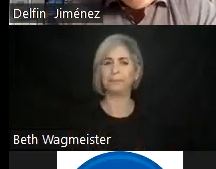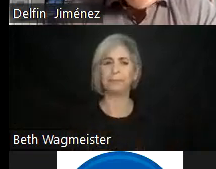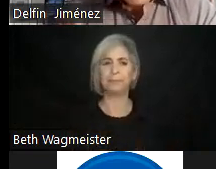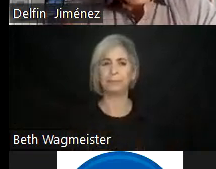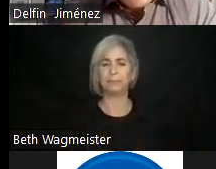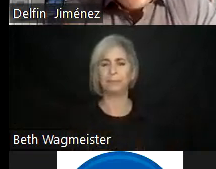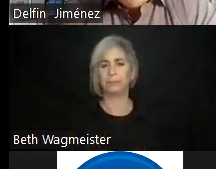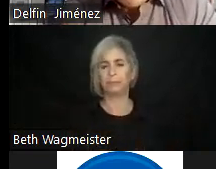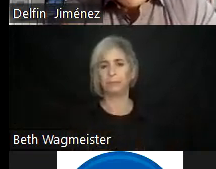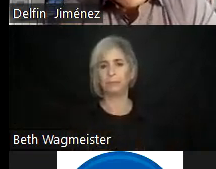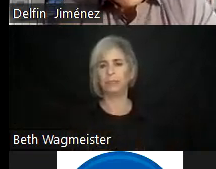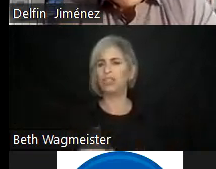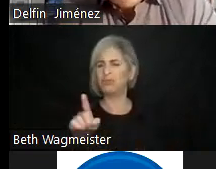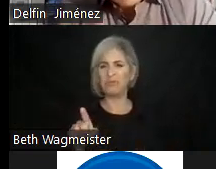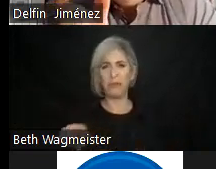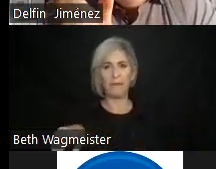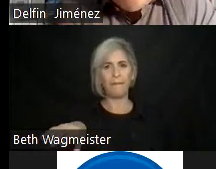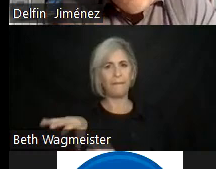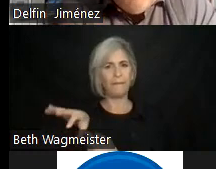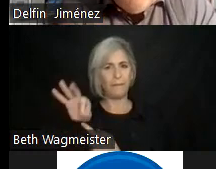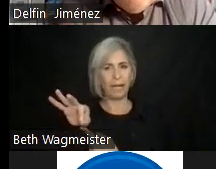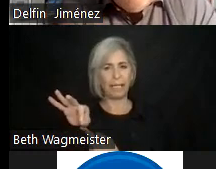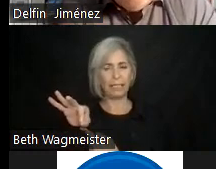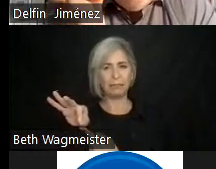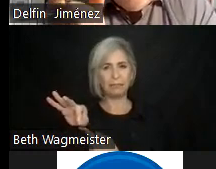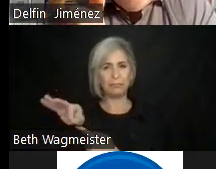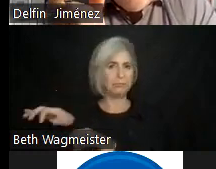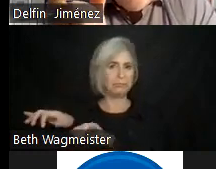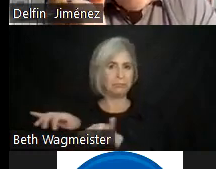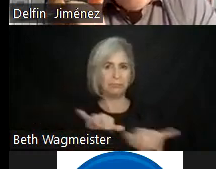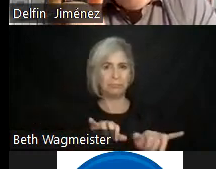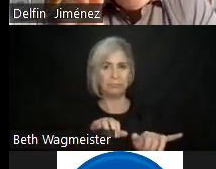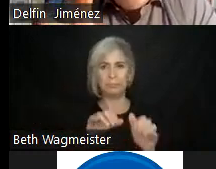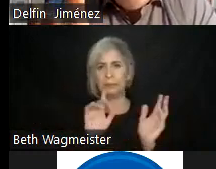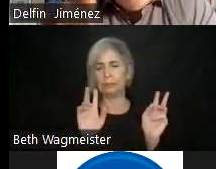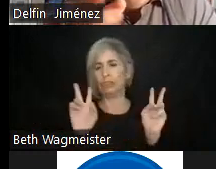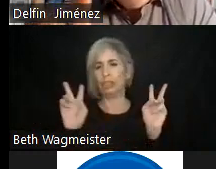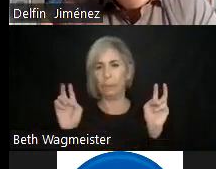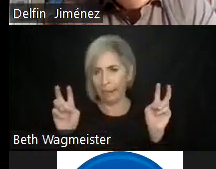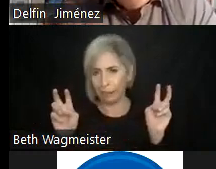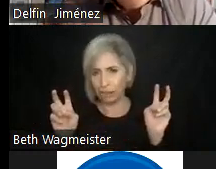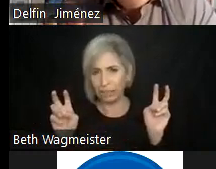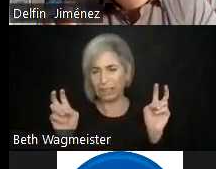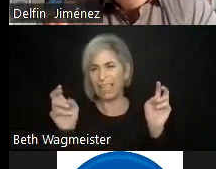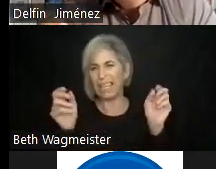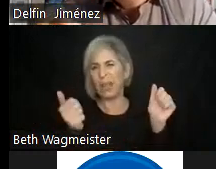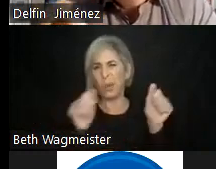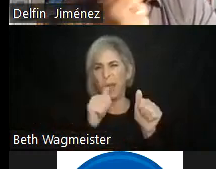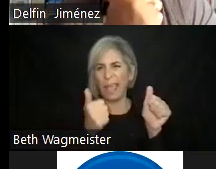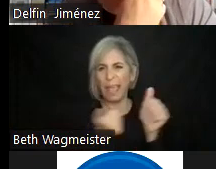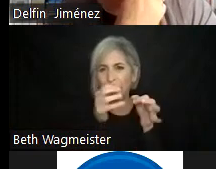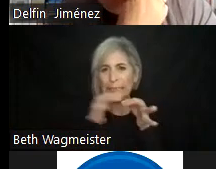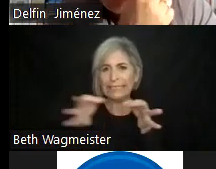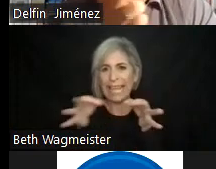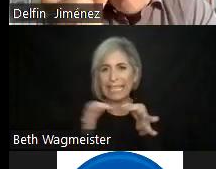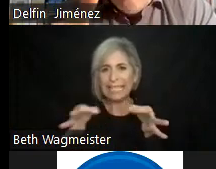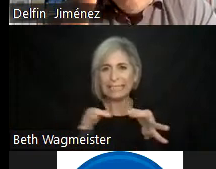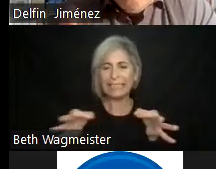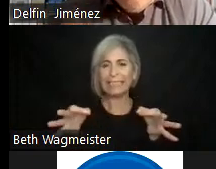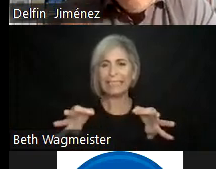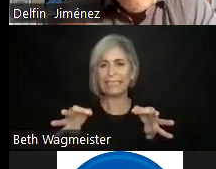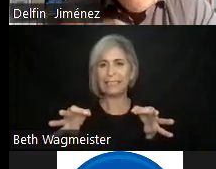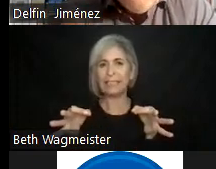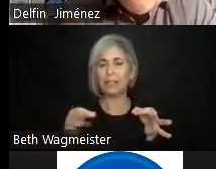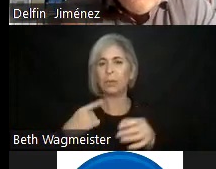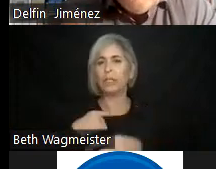you always find the same terminology within every sentence, we find shall or should.